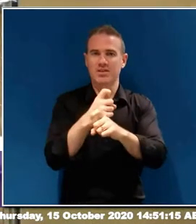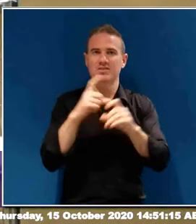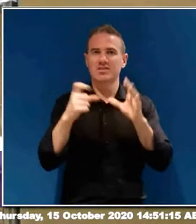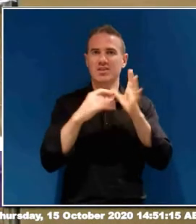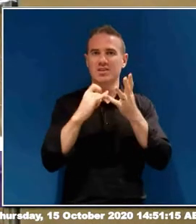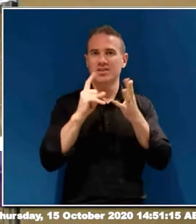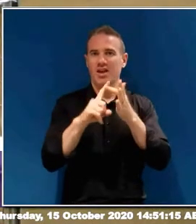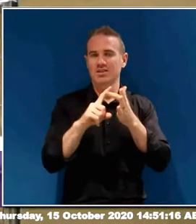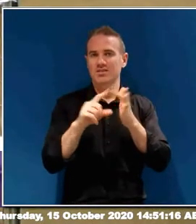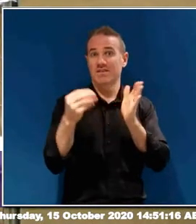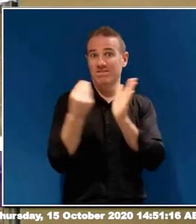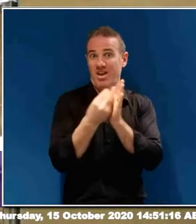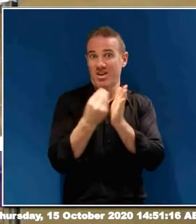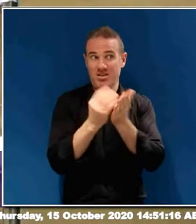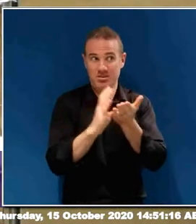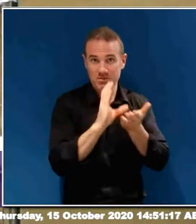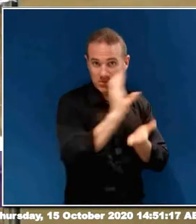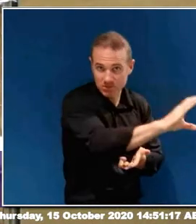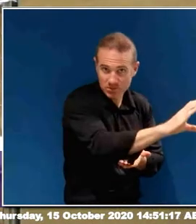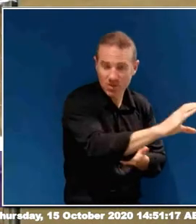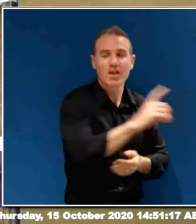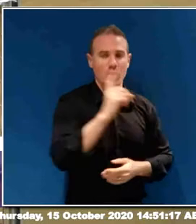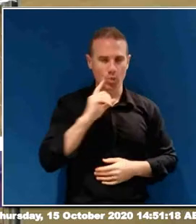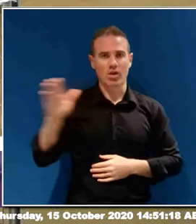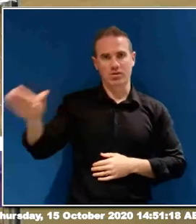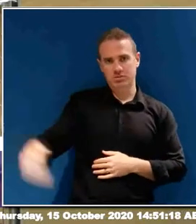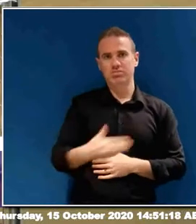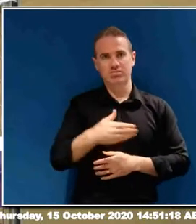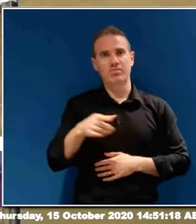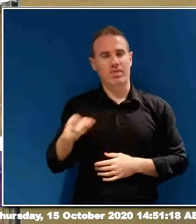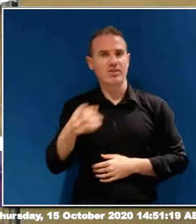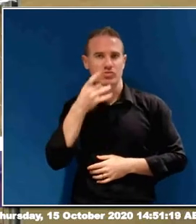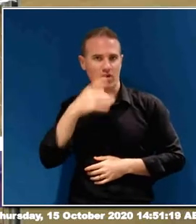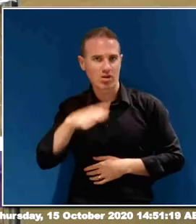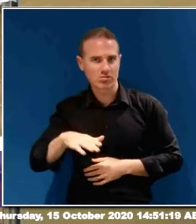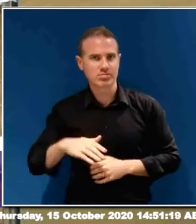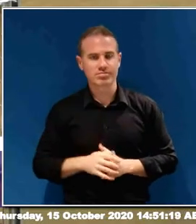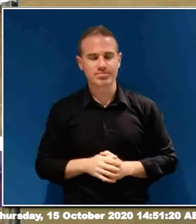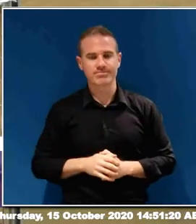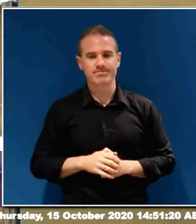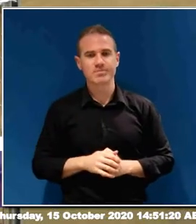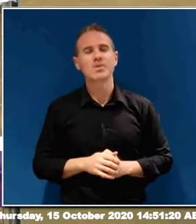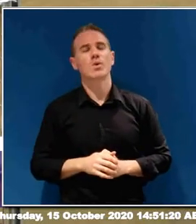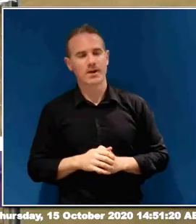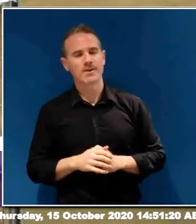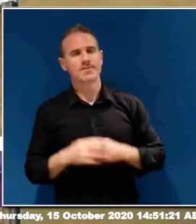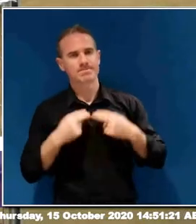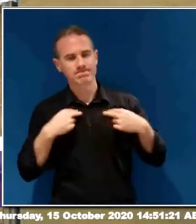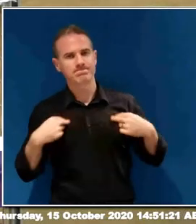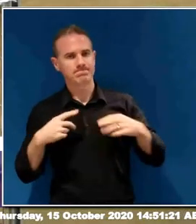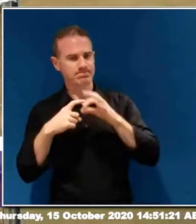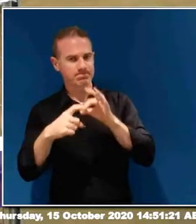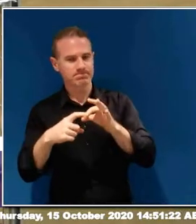Now, in your statement, you do set out your hope for this Royal Commission,